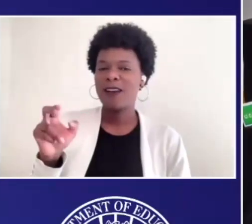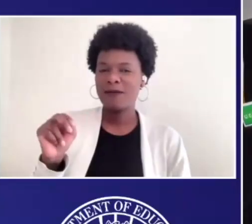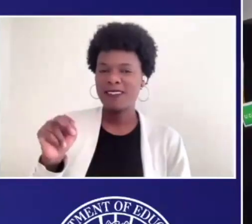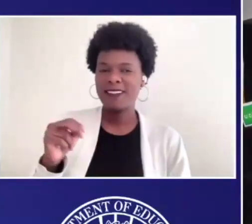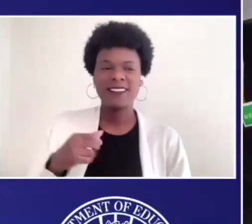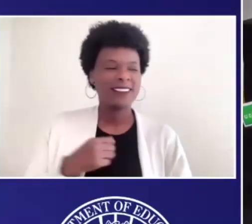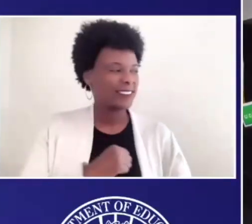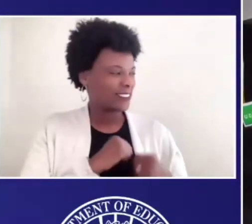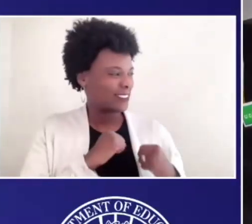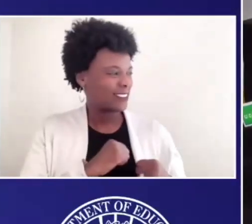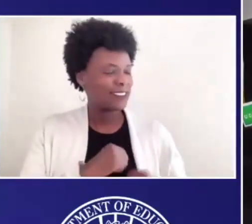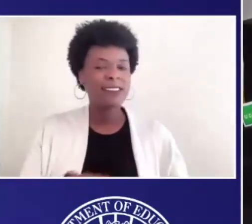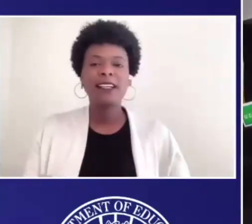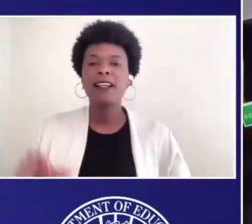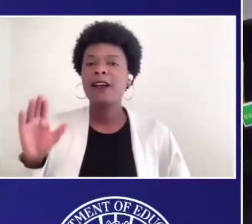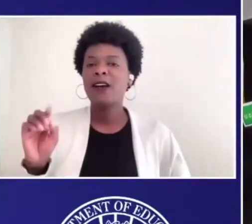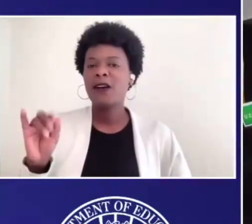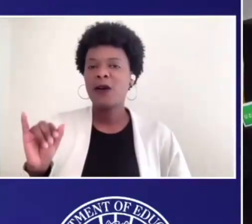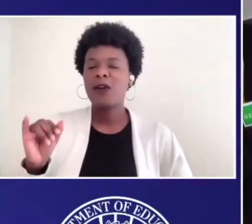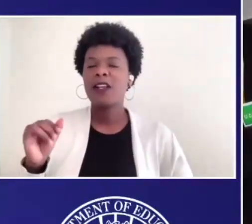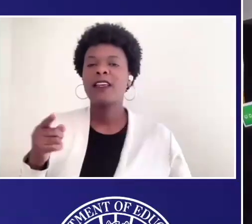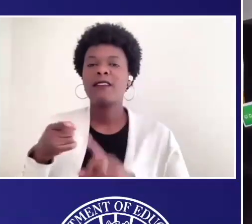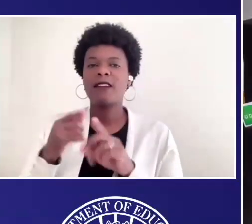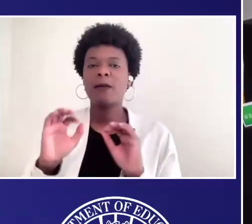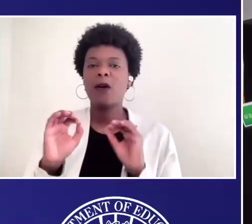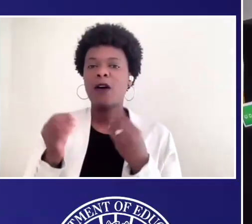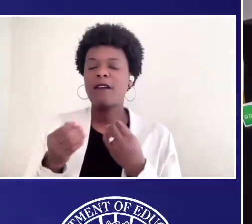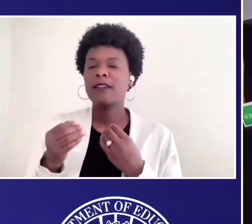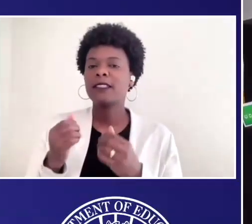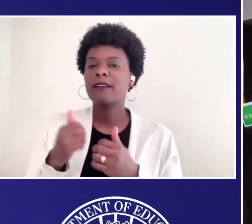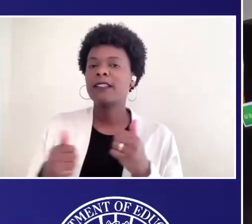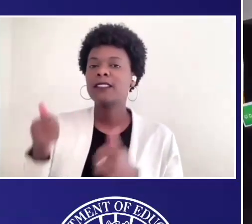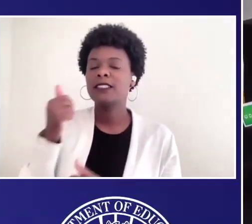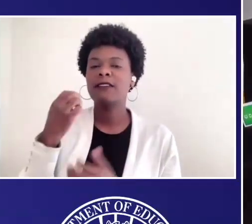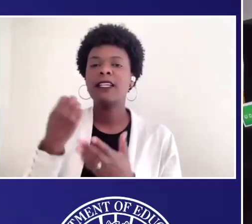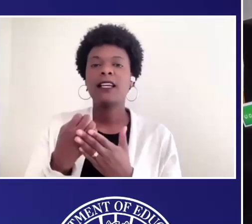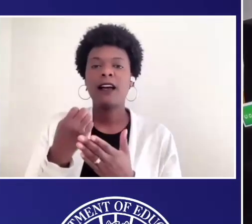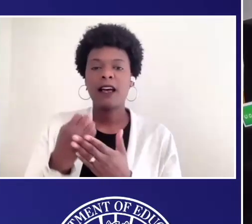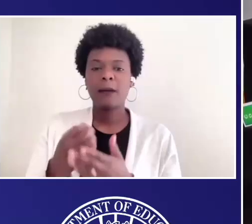We're going to have Cody from our office of the Chief Economist walk through with you